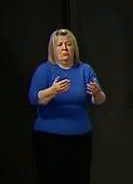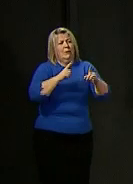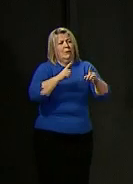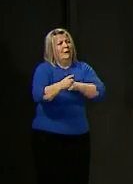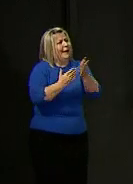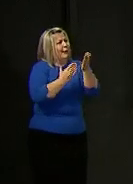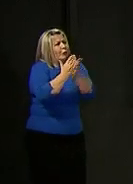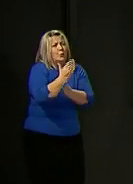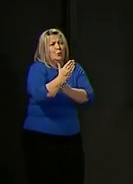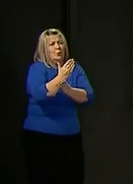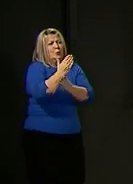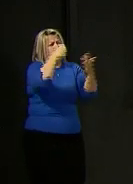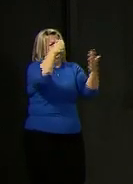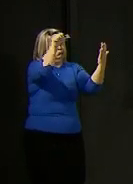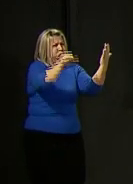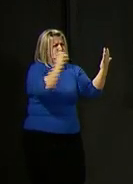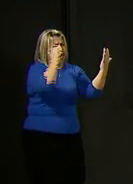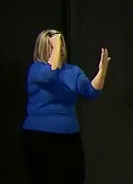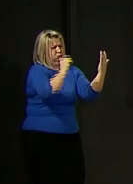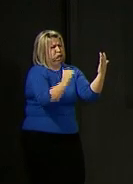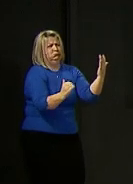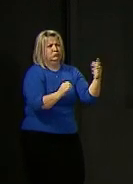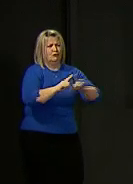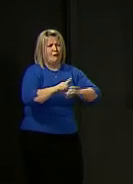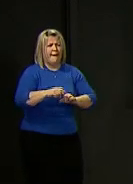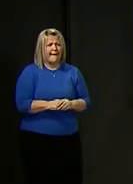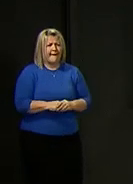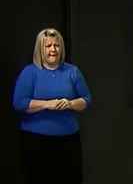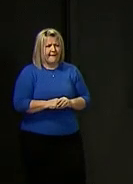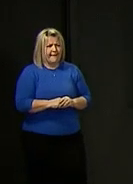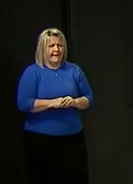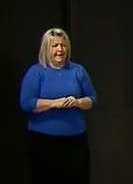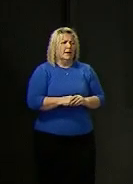brevity and avoiding duplication and we will try to practice what we preach on